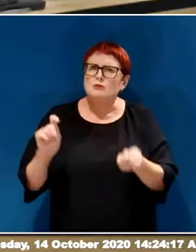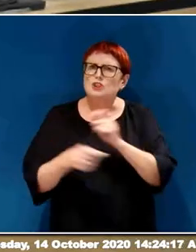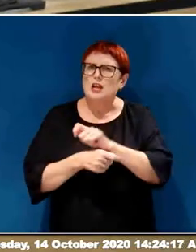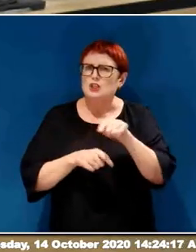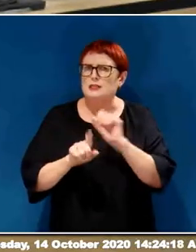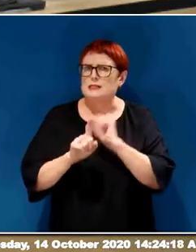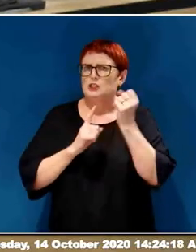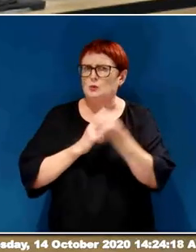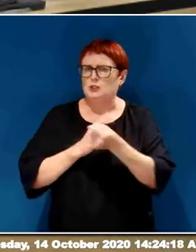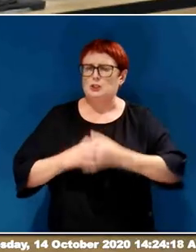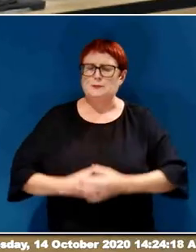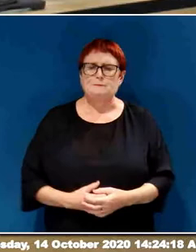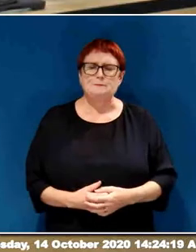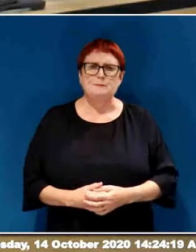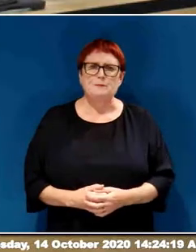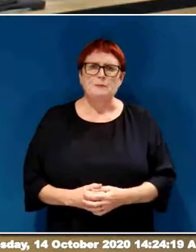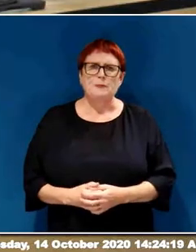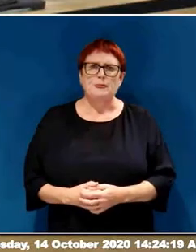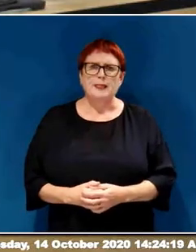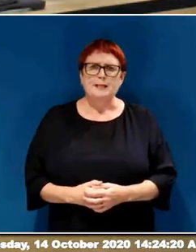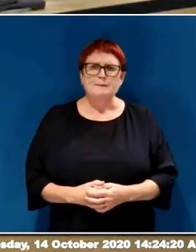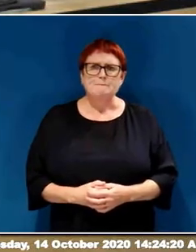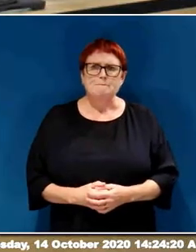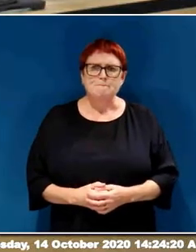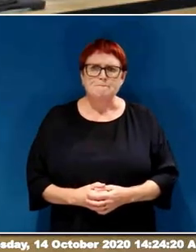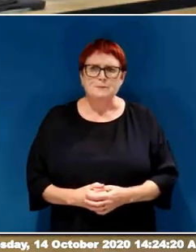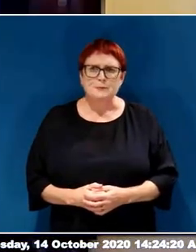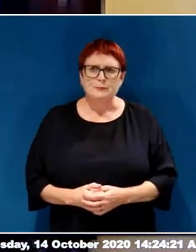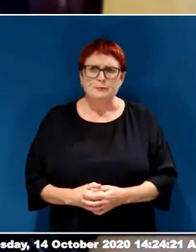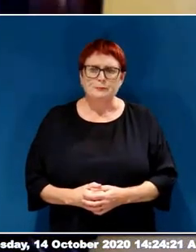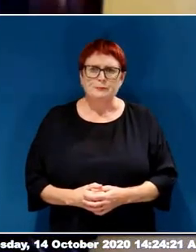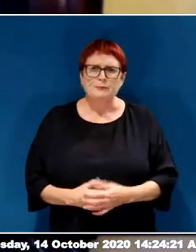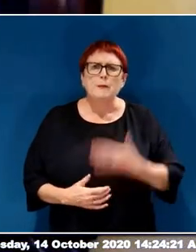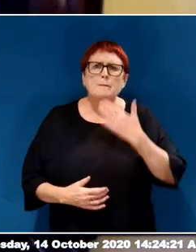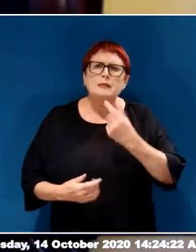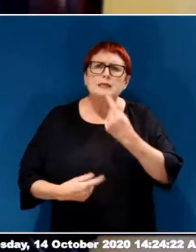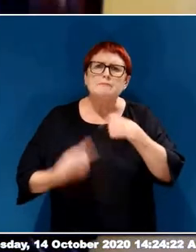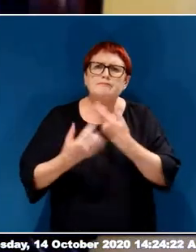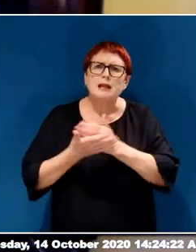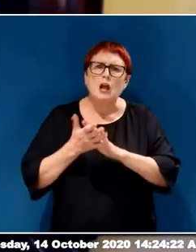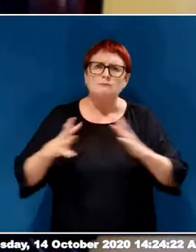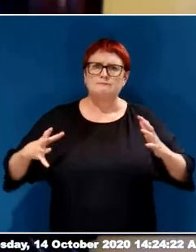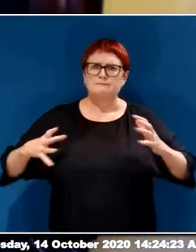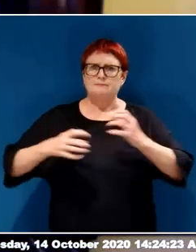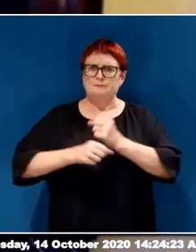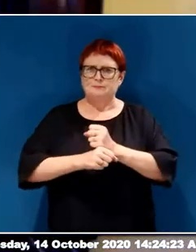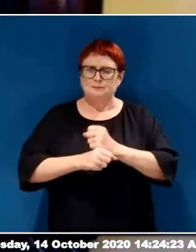DR de BRUIN: We know that teachers are required to do certain periodic